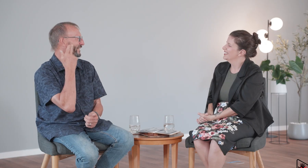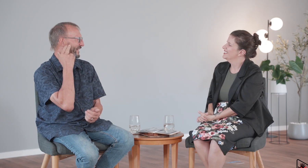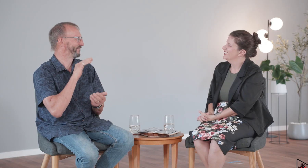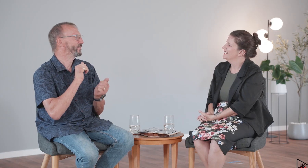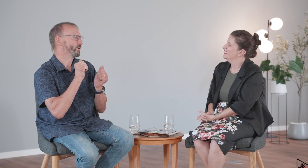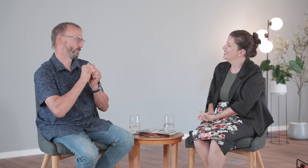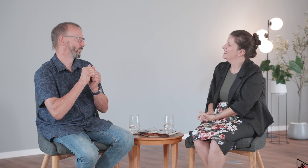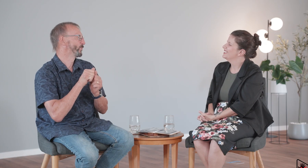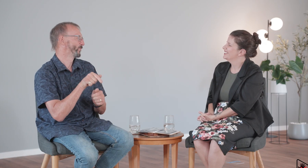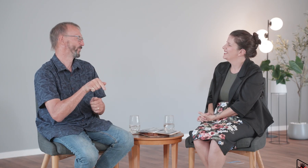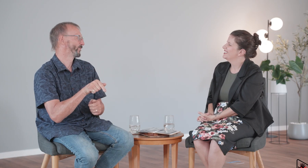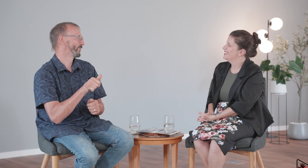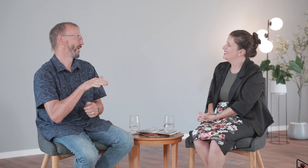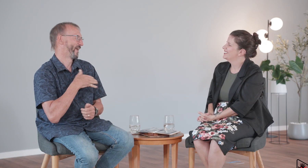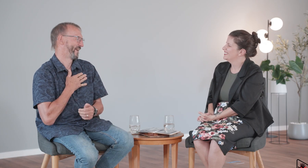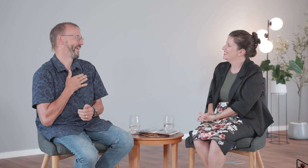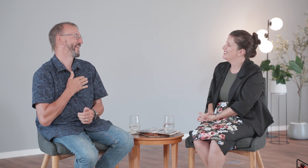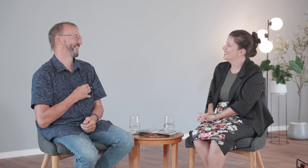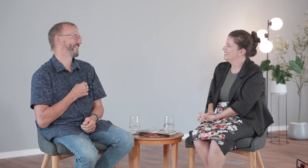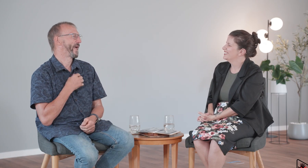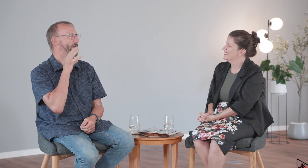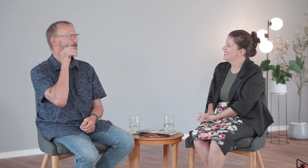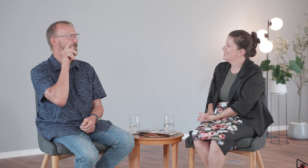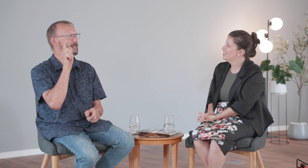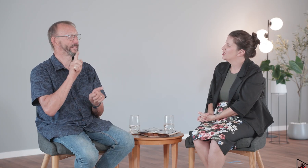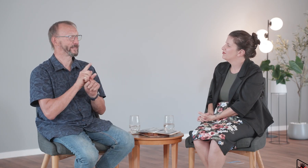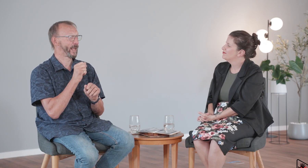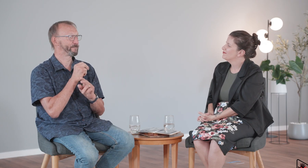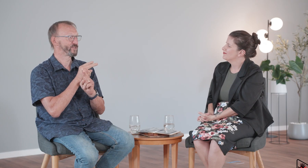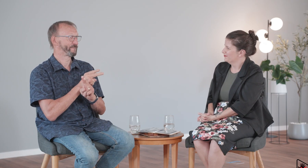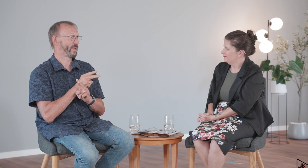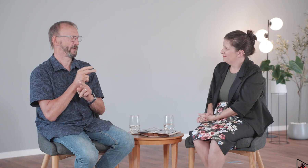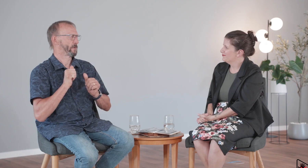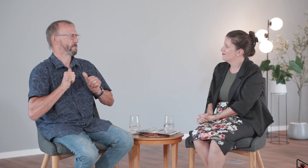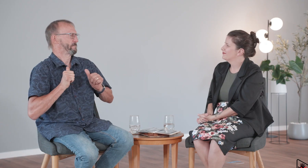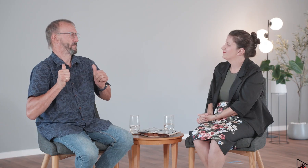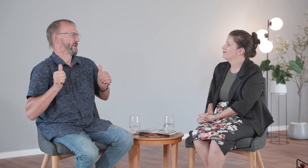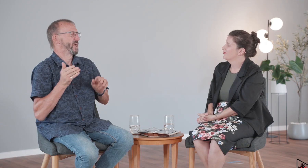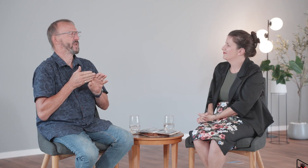work. Really good for Deaf people. I really liked it. I actually remember the same supervisor,